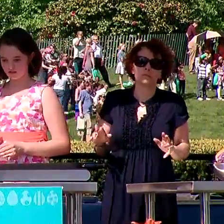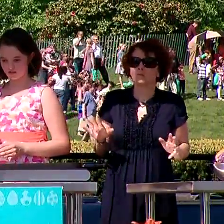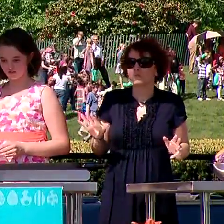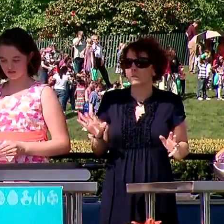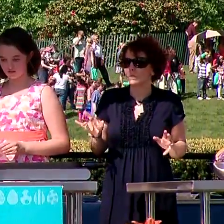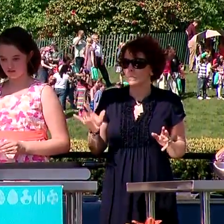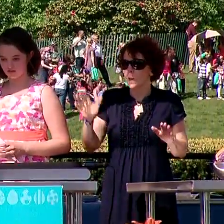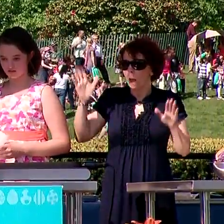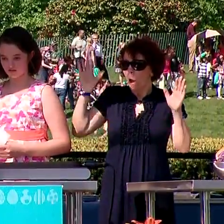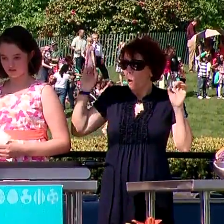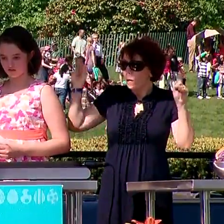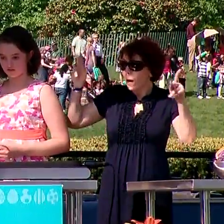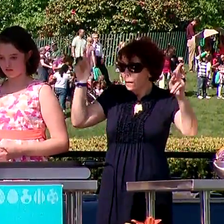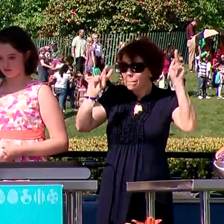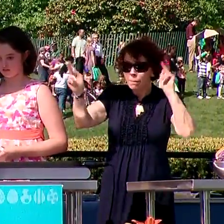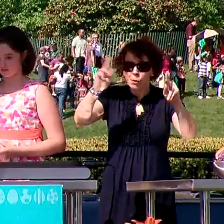All right, folks, we're going to see you -- wait,